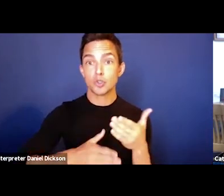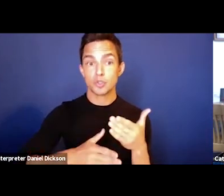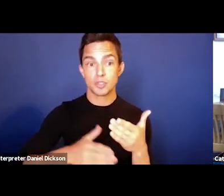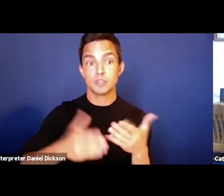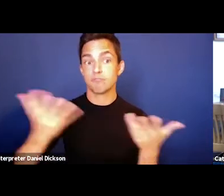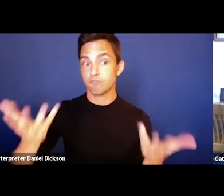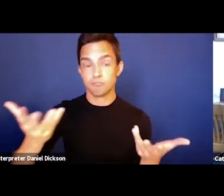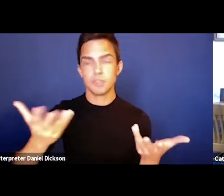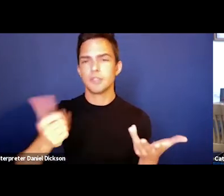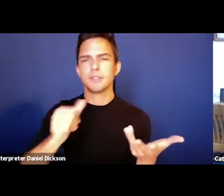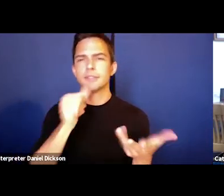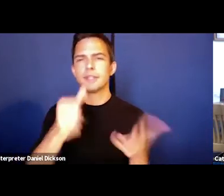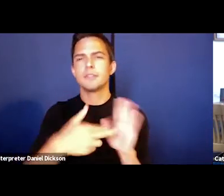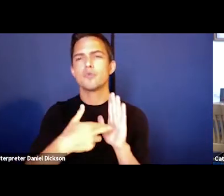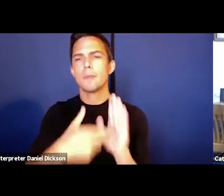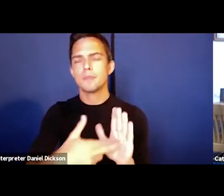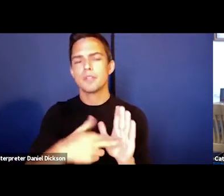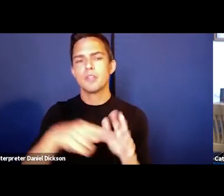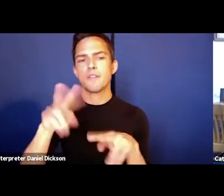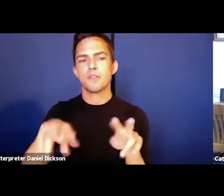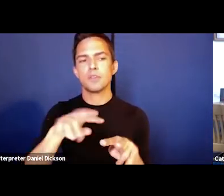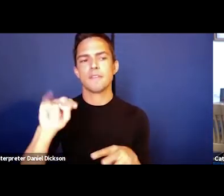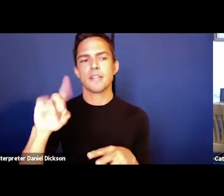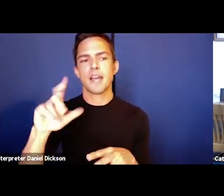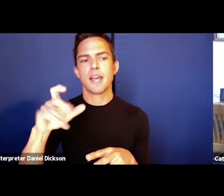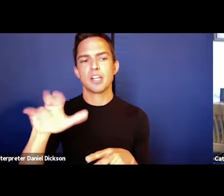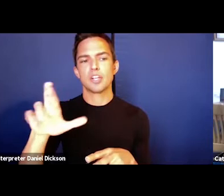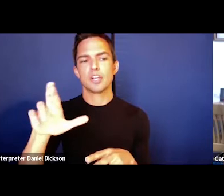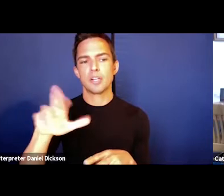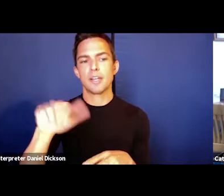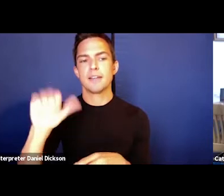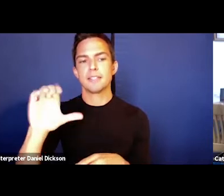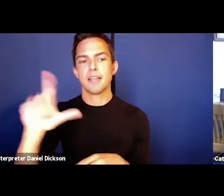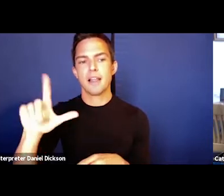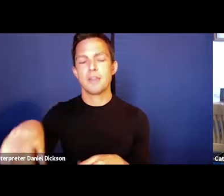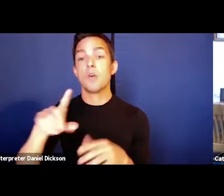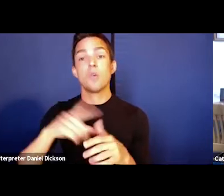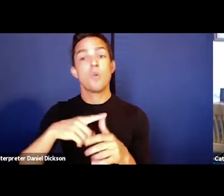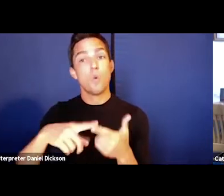necessarily represent the views of NIDILRR, ACL or the Department of Health and Human Services.